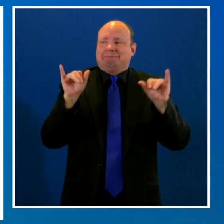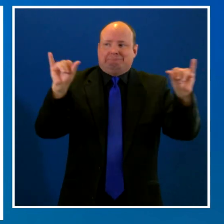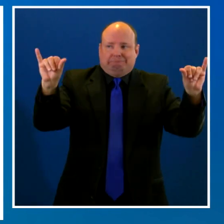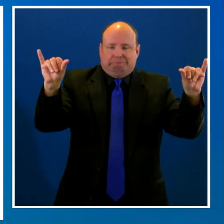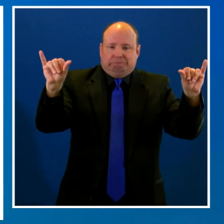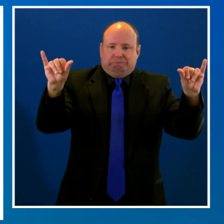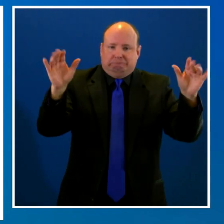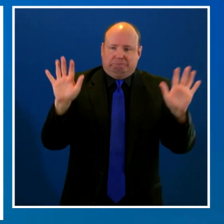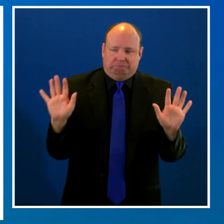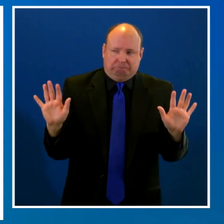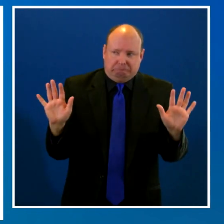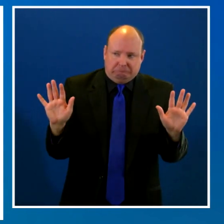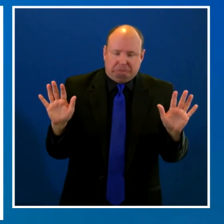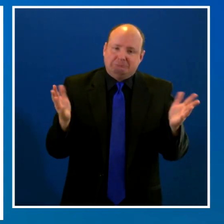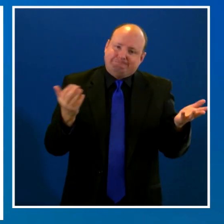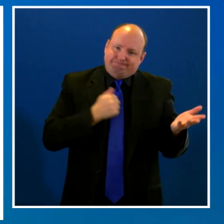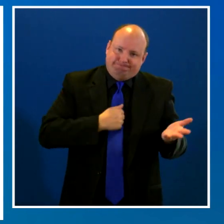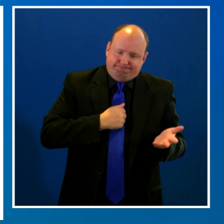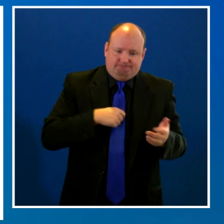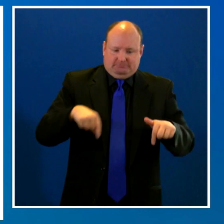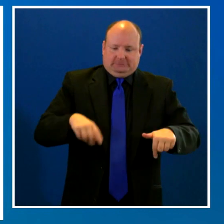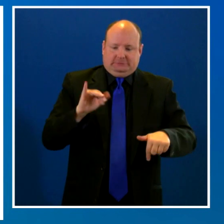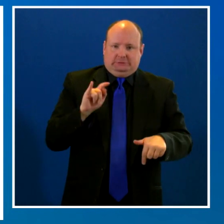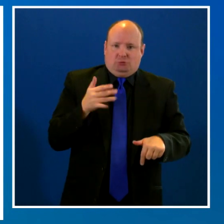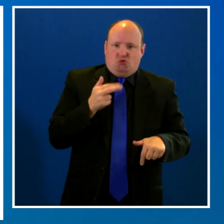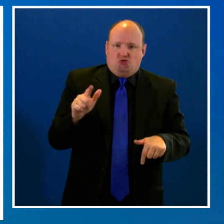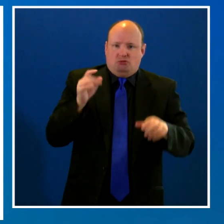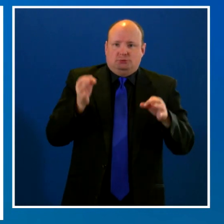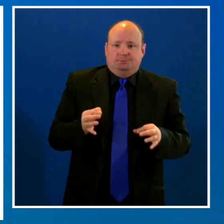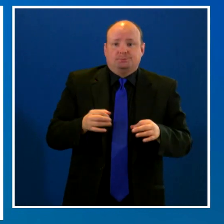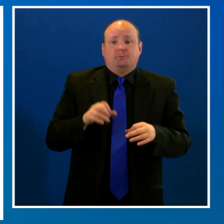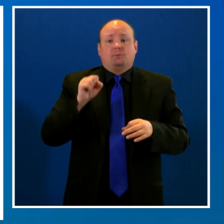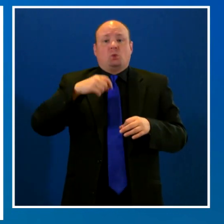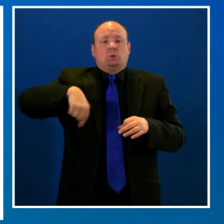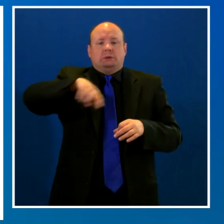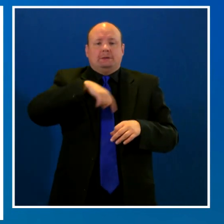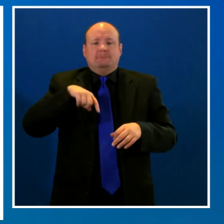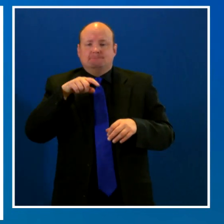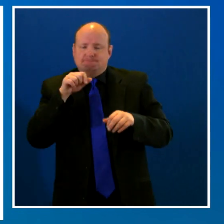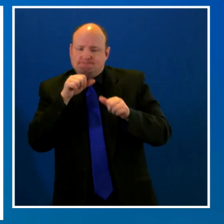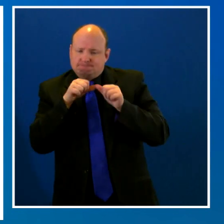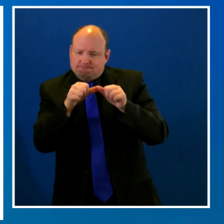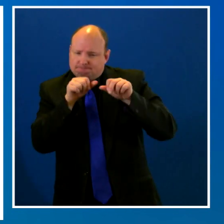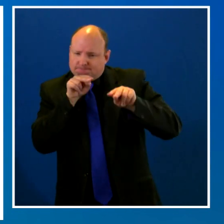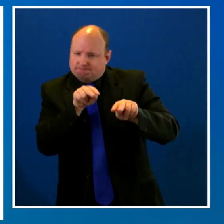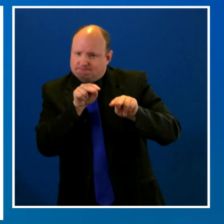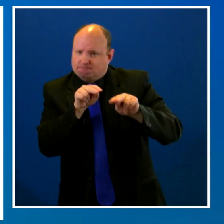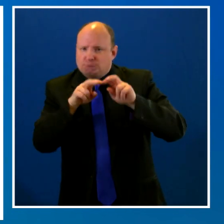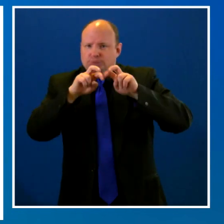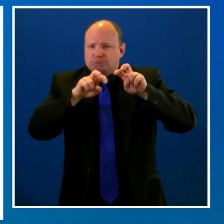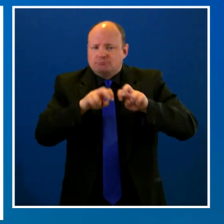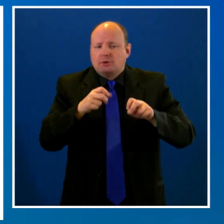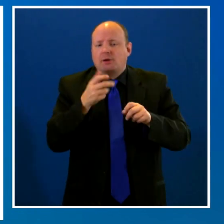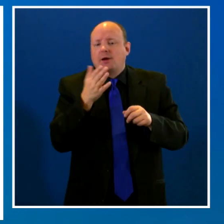The City's leadership continues to regularly assess local case data and follow the recommendations of state and